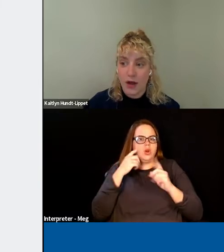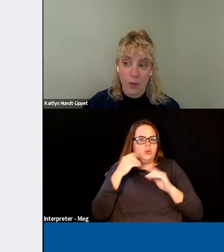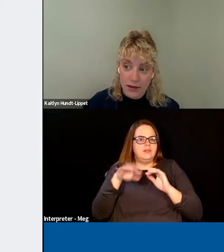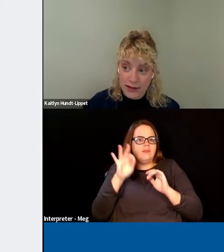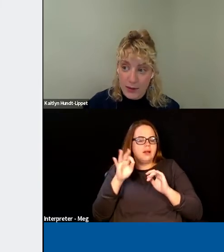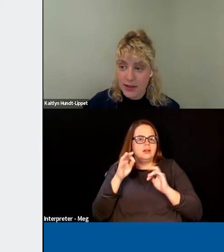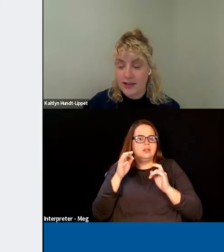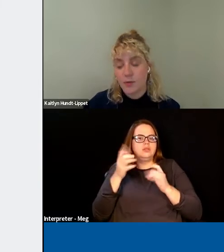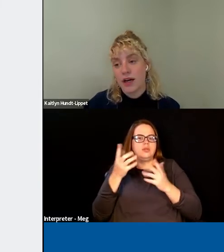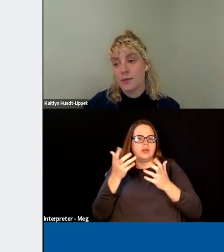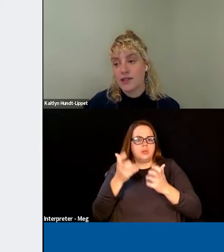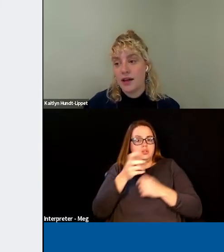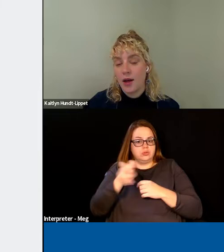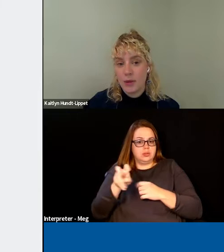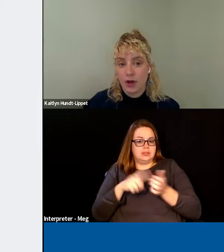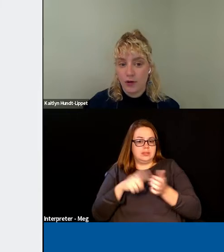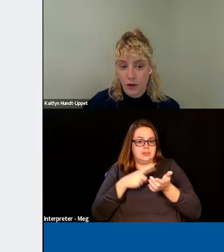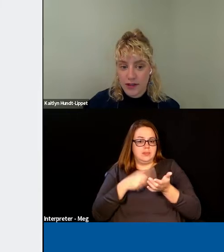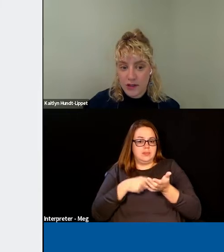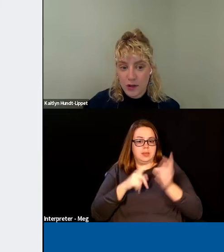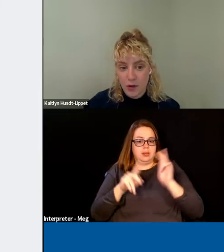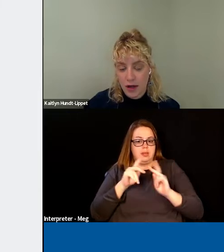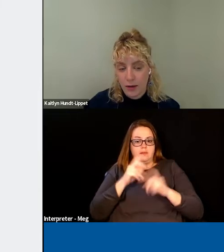Do they want to switch? Sometimes people are forced to.